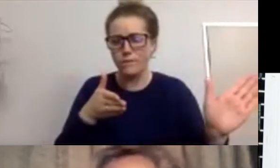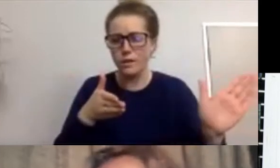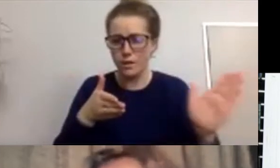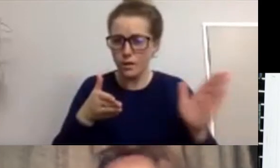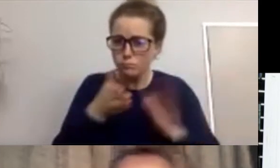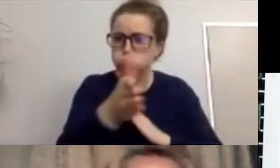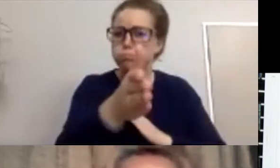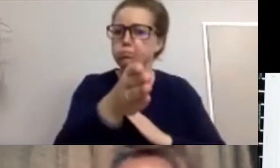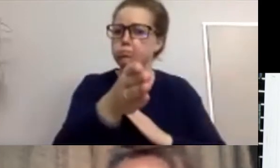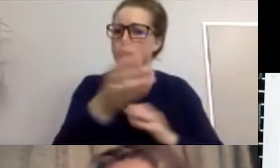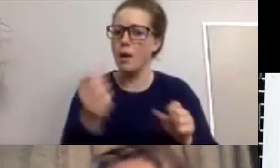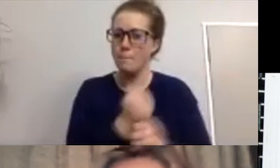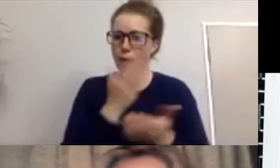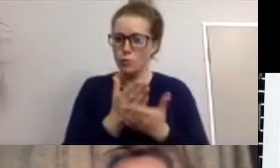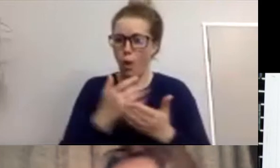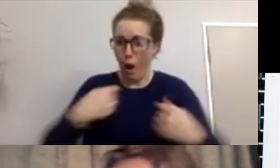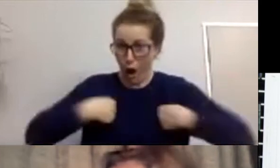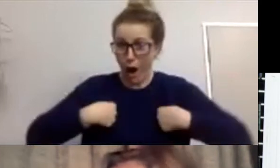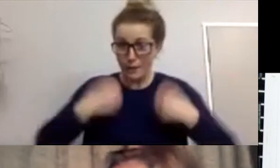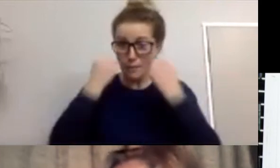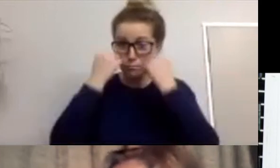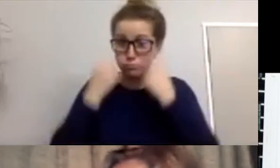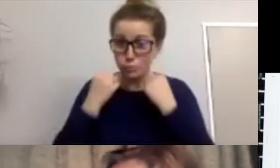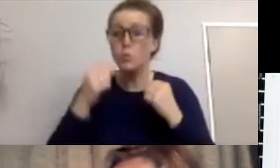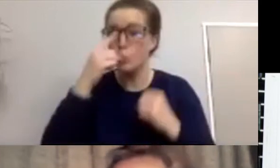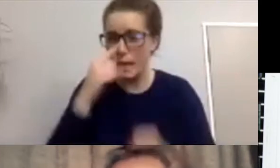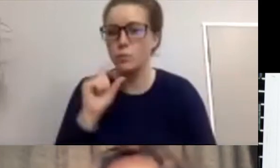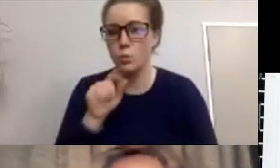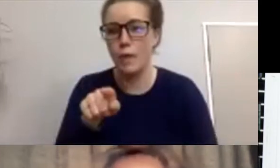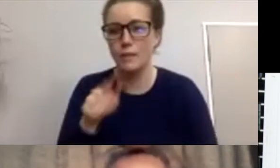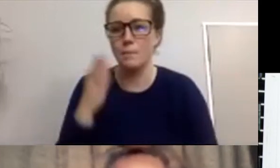and I'm the proof that you can do it, but you have to be very strong